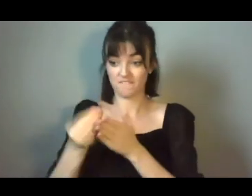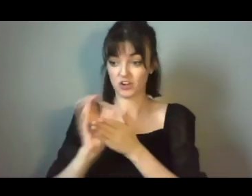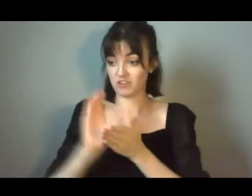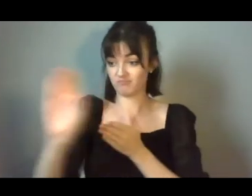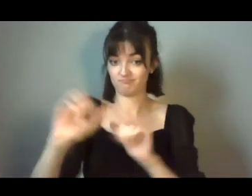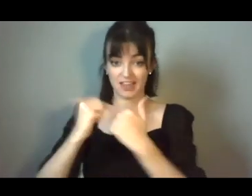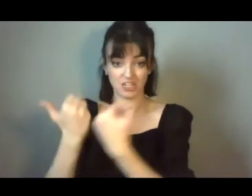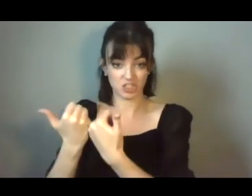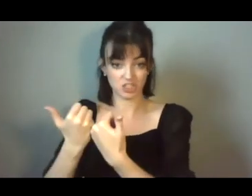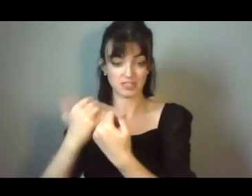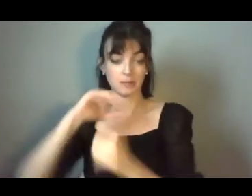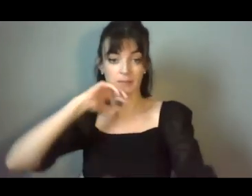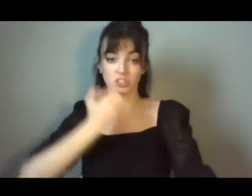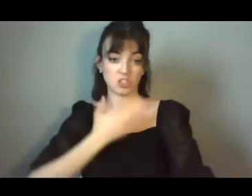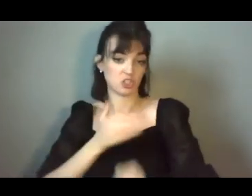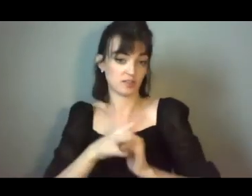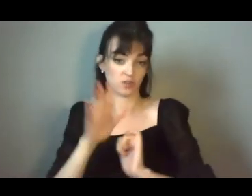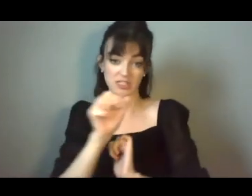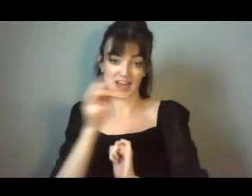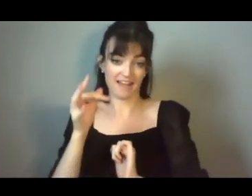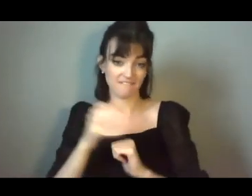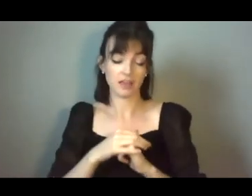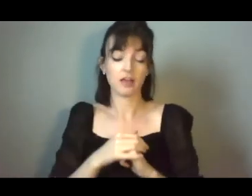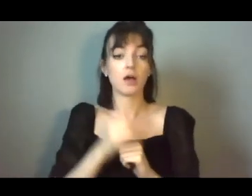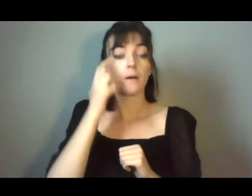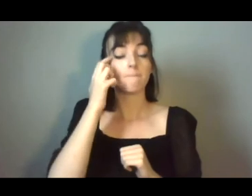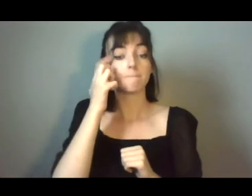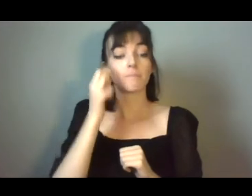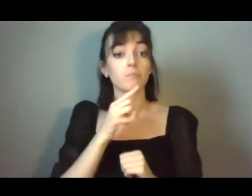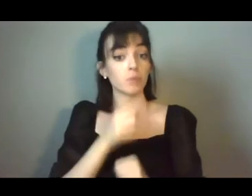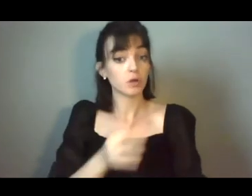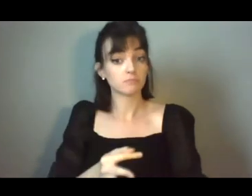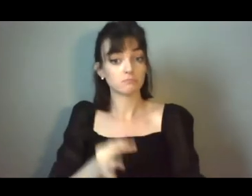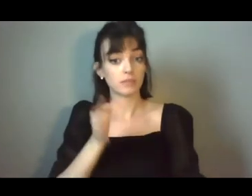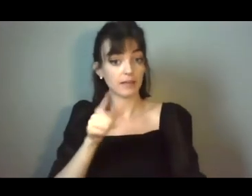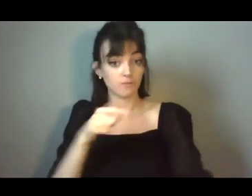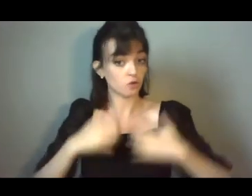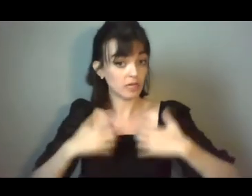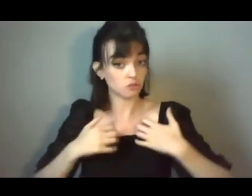for staff in particular. But if that person wants to contact us to talk about the content of it,